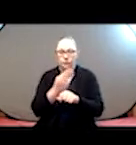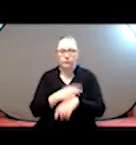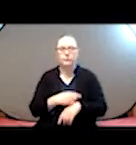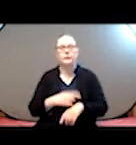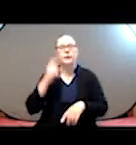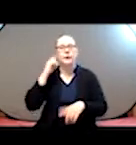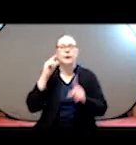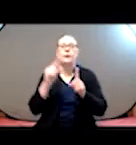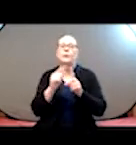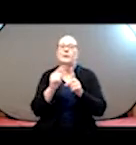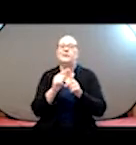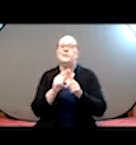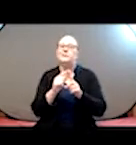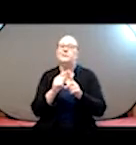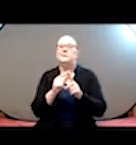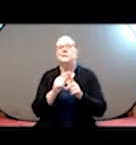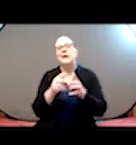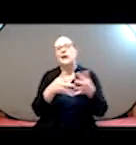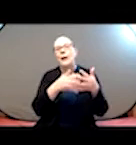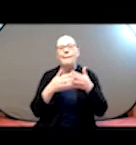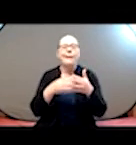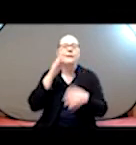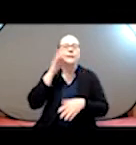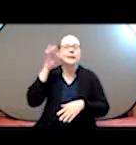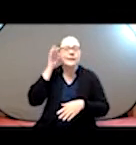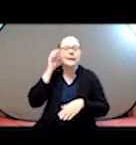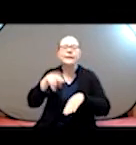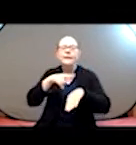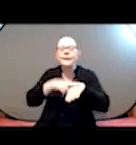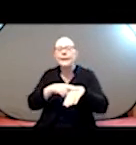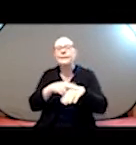interchangeably like American Indian and Native American, but let's actually look at what those